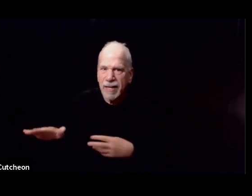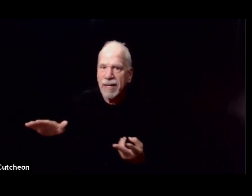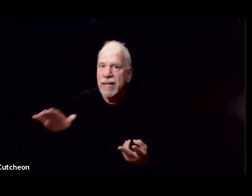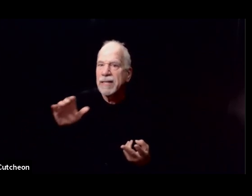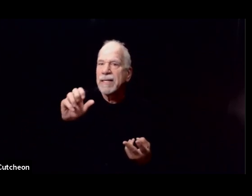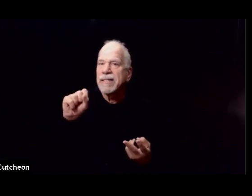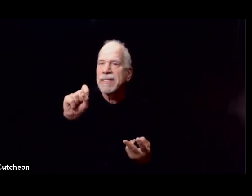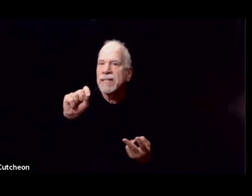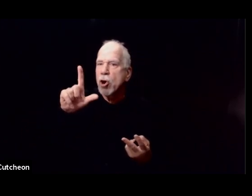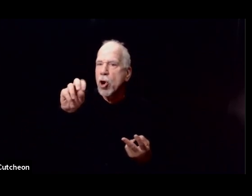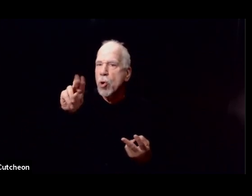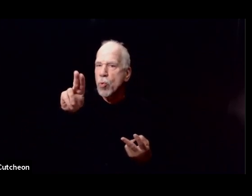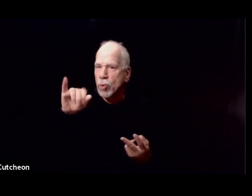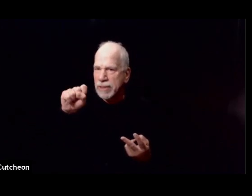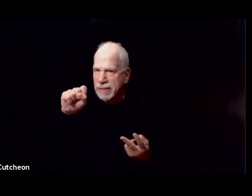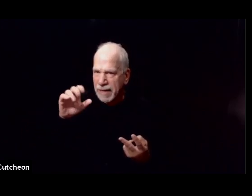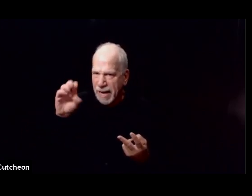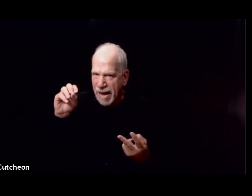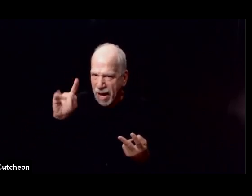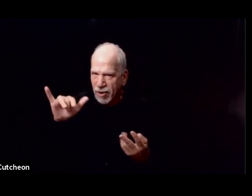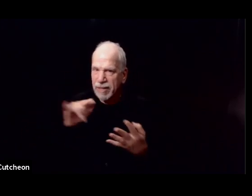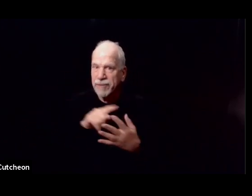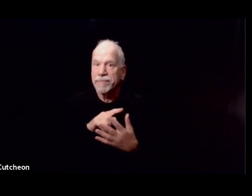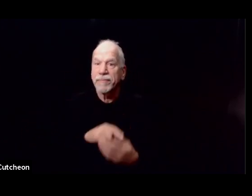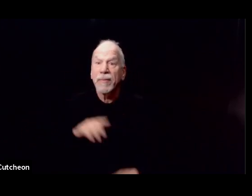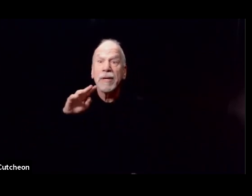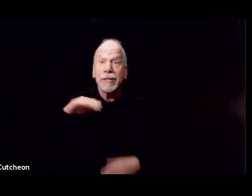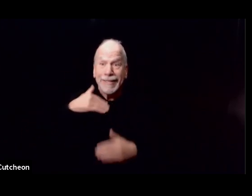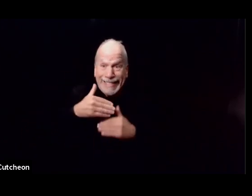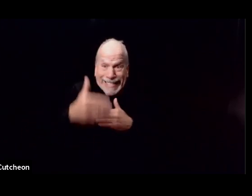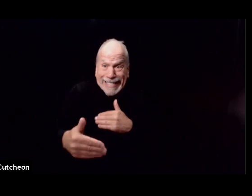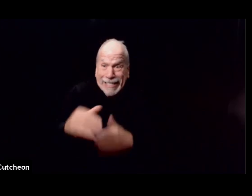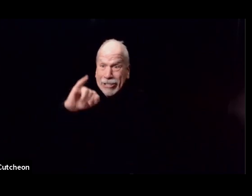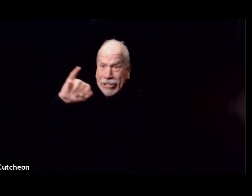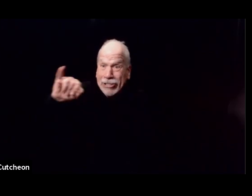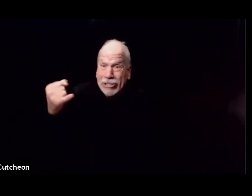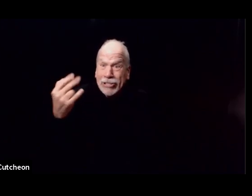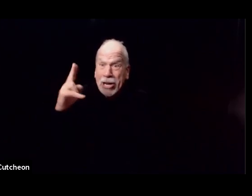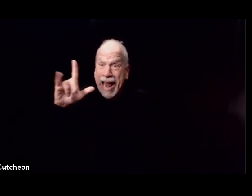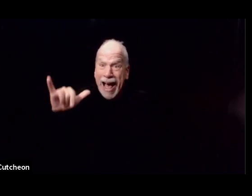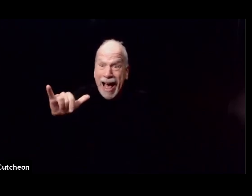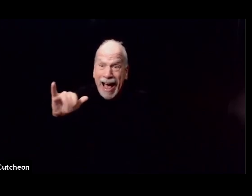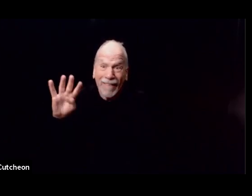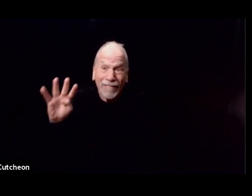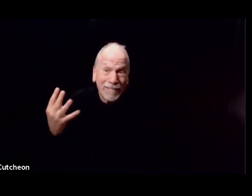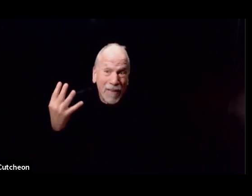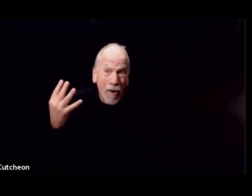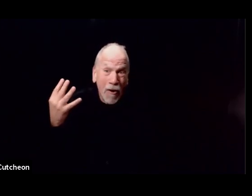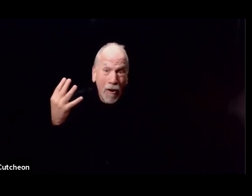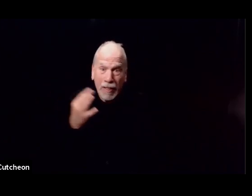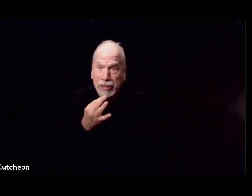important that we take advantage of the opportunity to be outside celebrating with family and